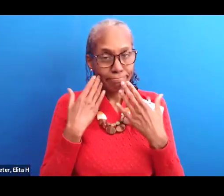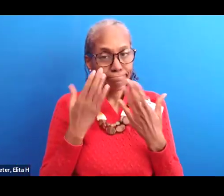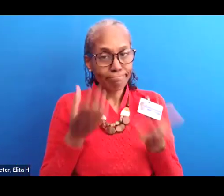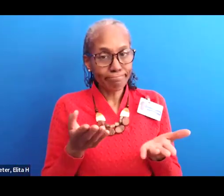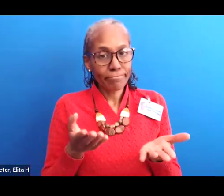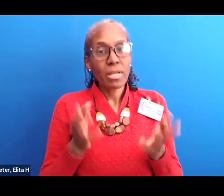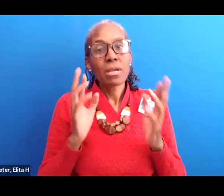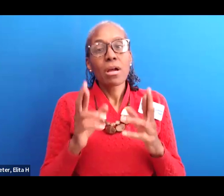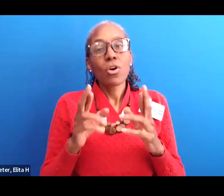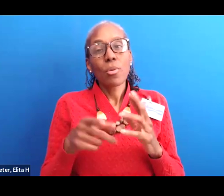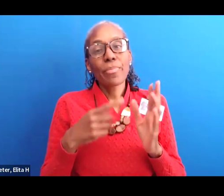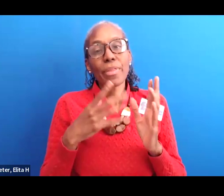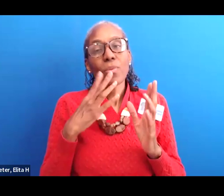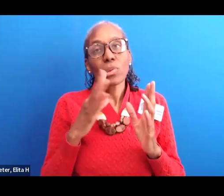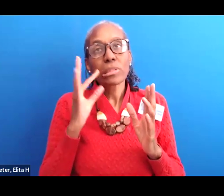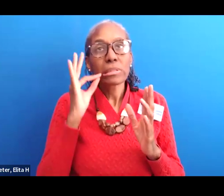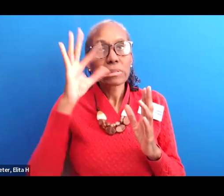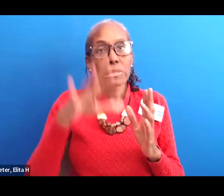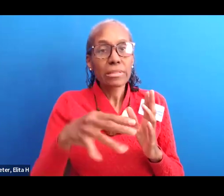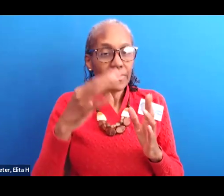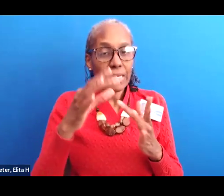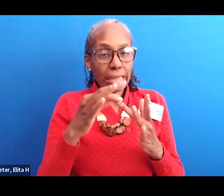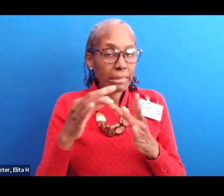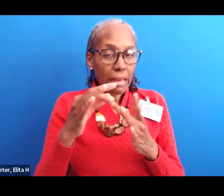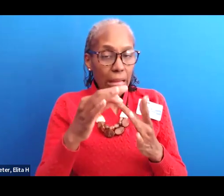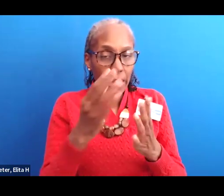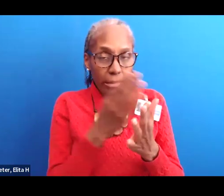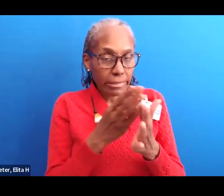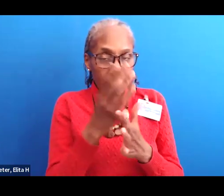I hope that that will at least give you a guide of someplace new that you can turn.